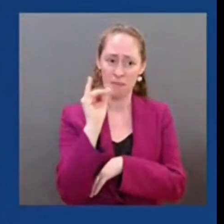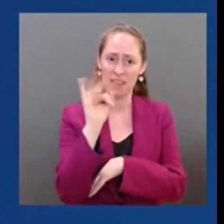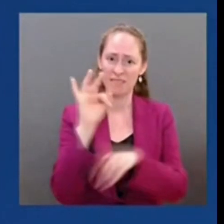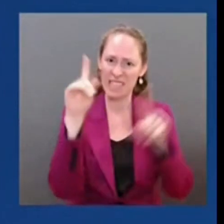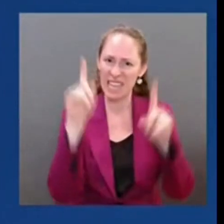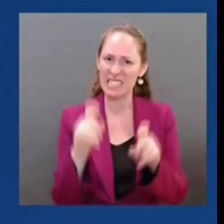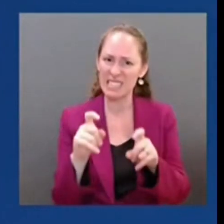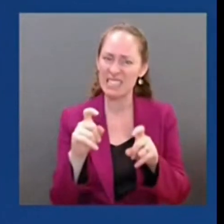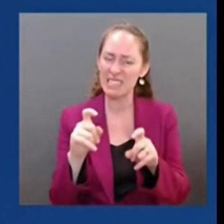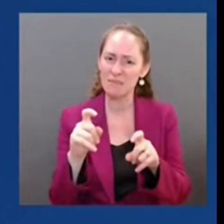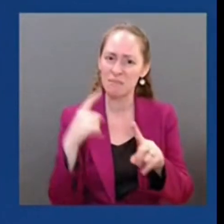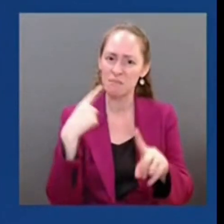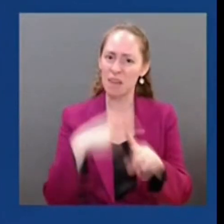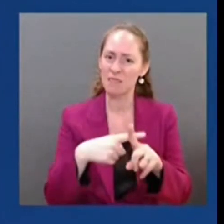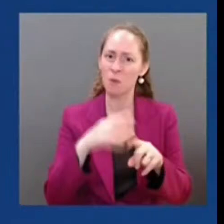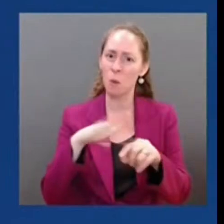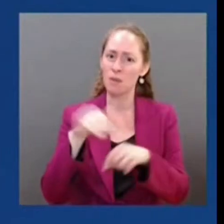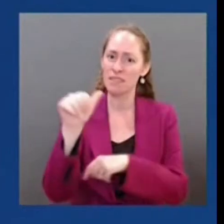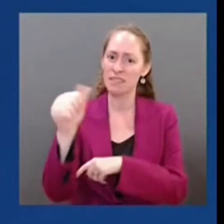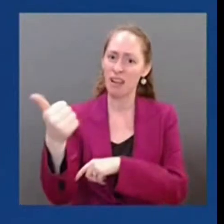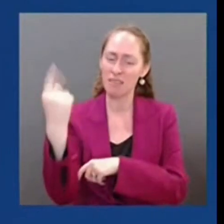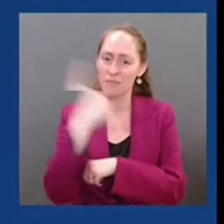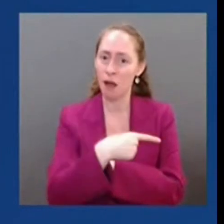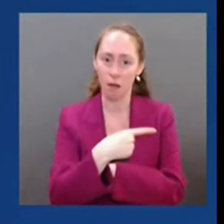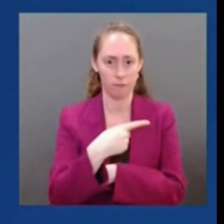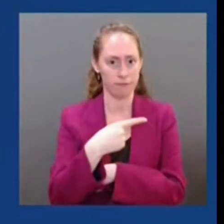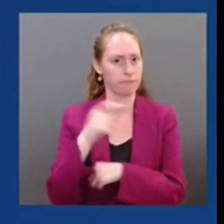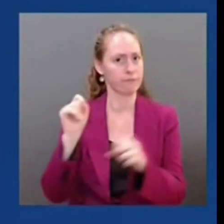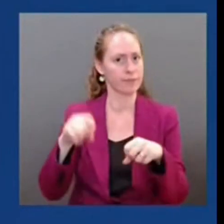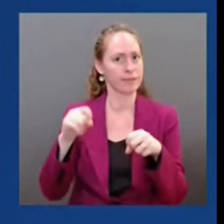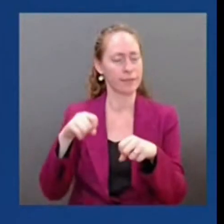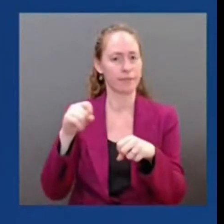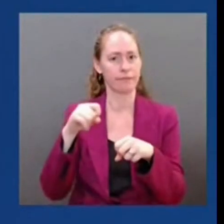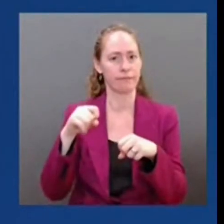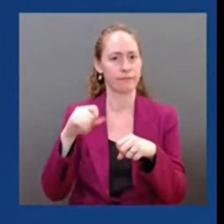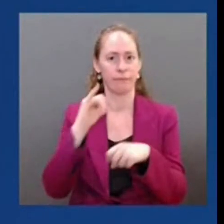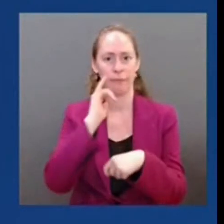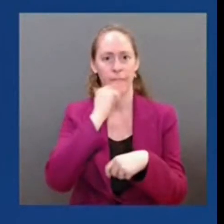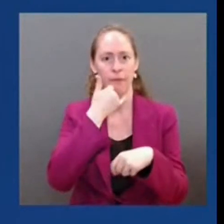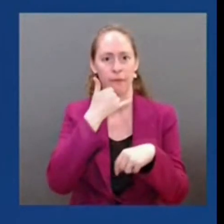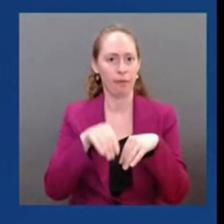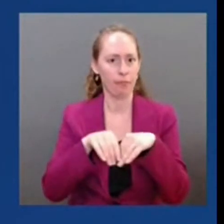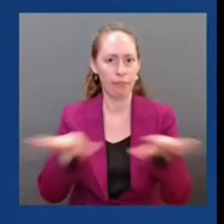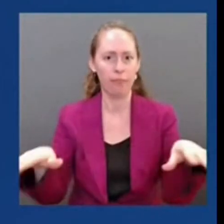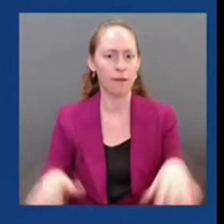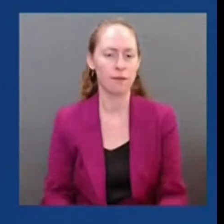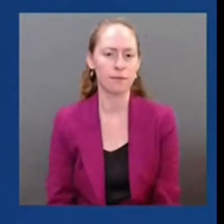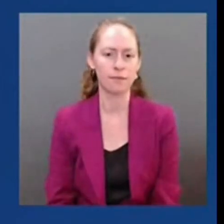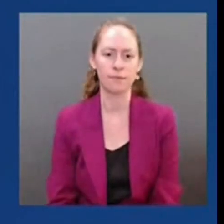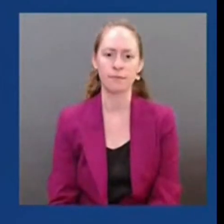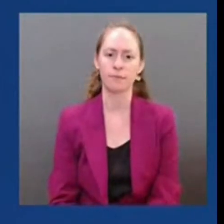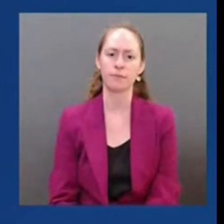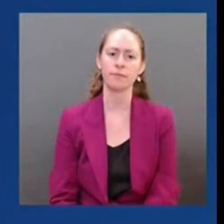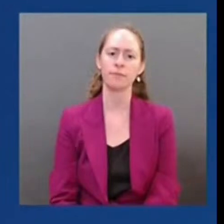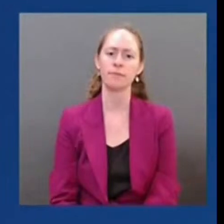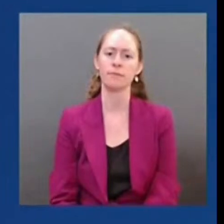GIVEN IF PEOPLE ARE TESTING POSITIVE AGAIN THEY COULD POTENTIALLY BE CONTAGIOUS? HOW ARE YOU LOOKING AT THIS? YES, WILL THE ME START AND